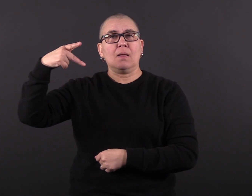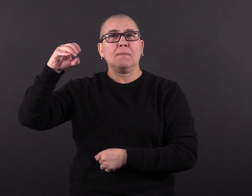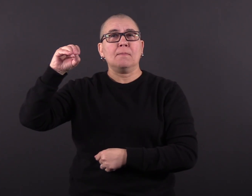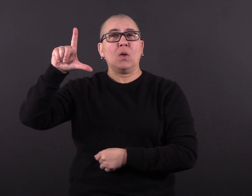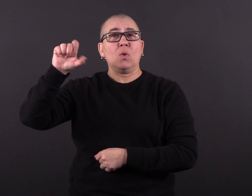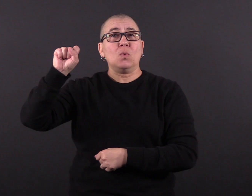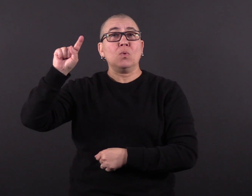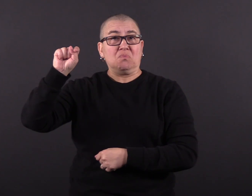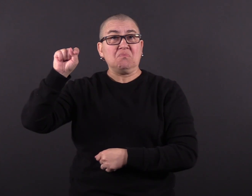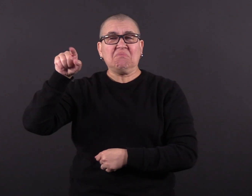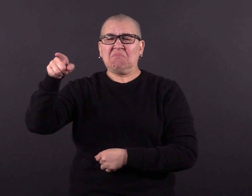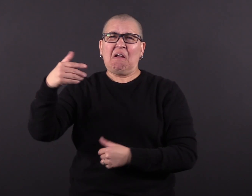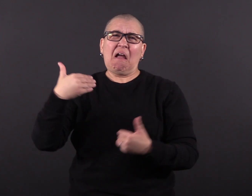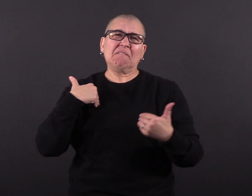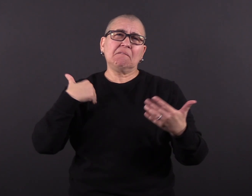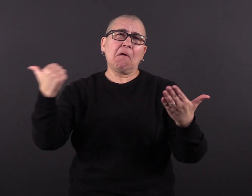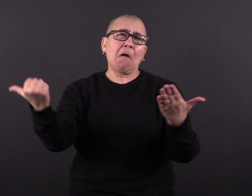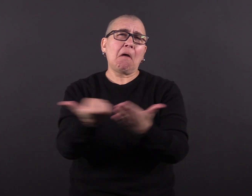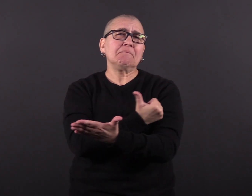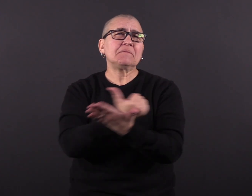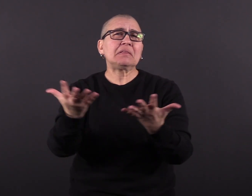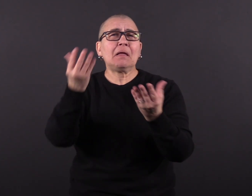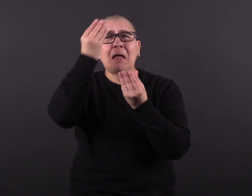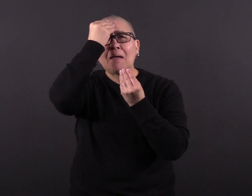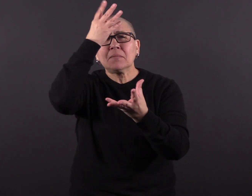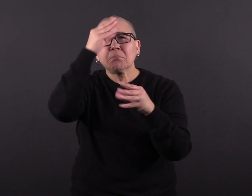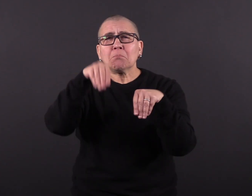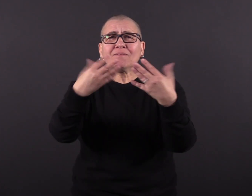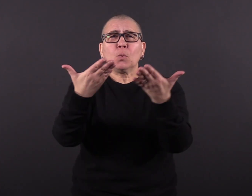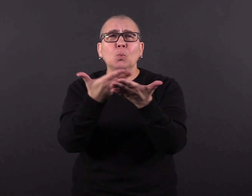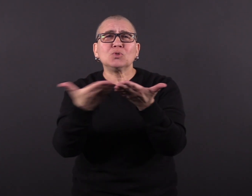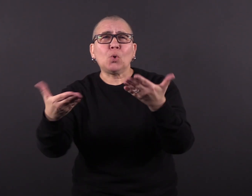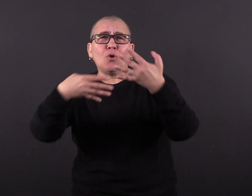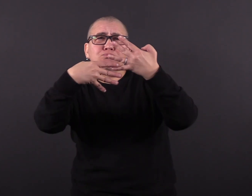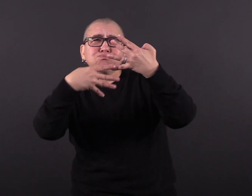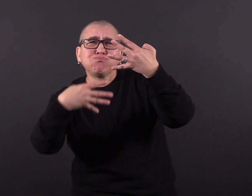about completing the form; state programs for advance care planning;